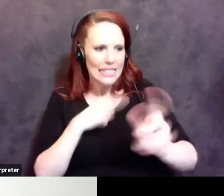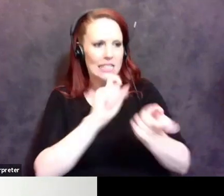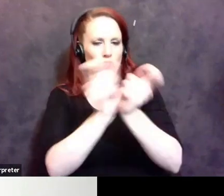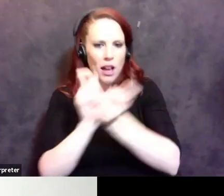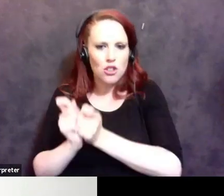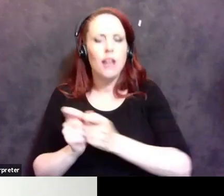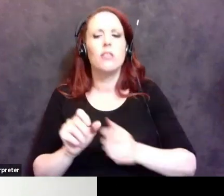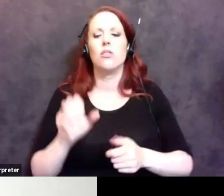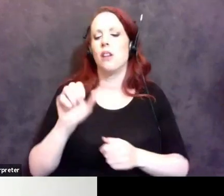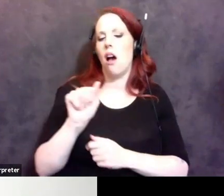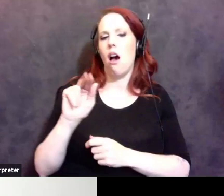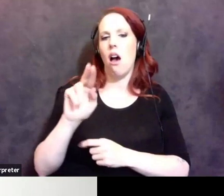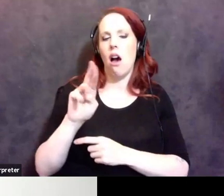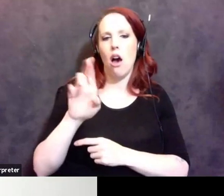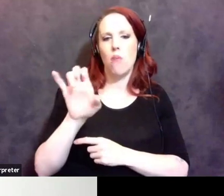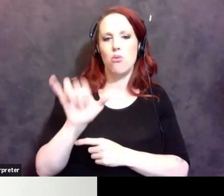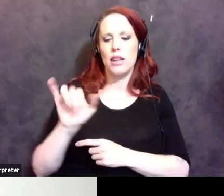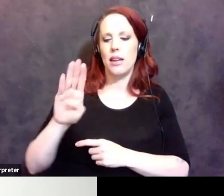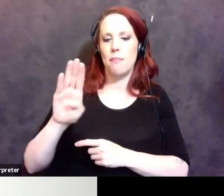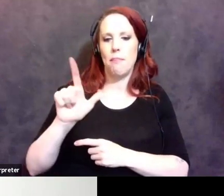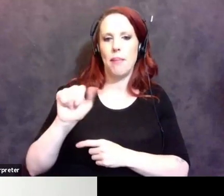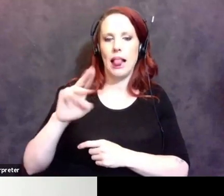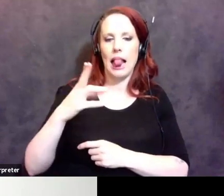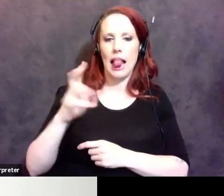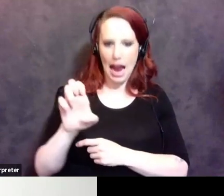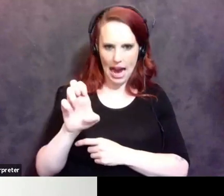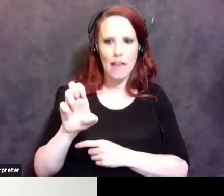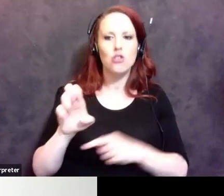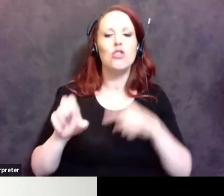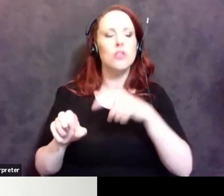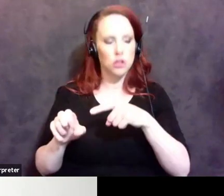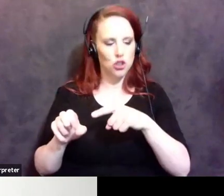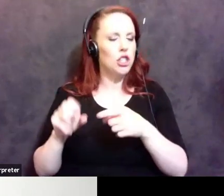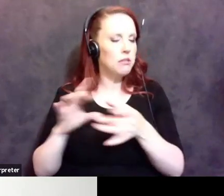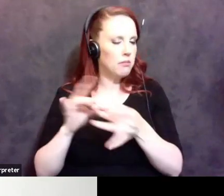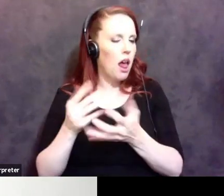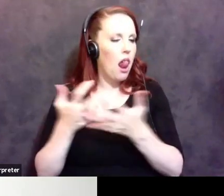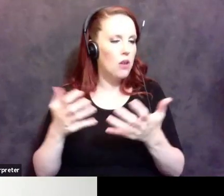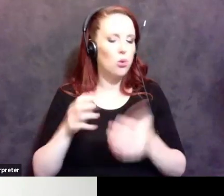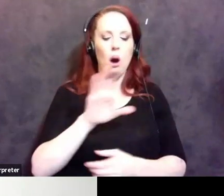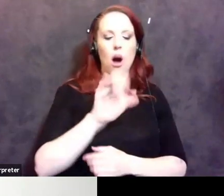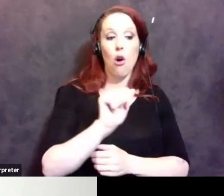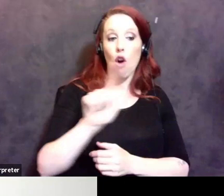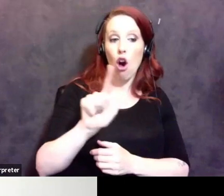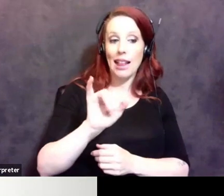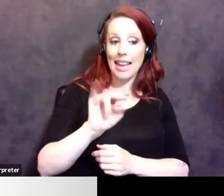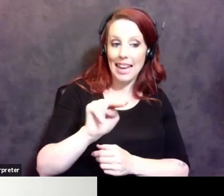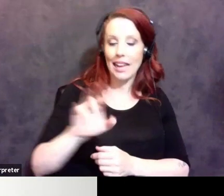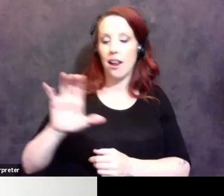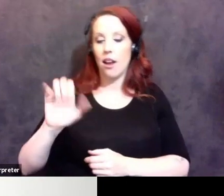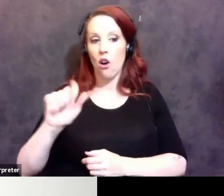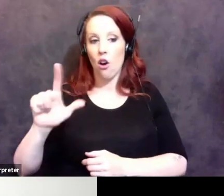talks about call in versus call out culture and now what I am understanding and viewing